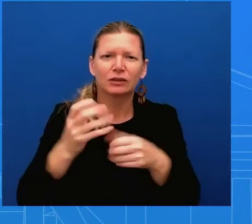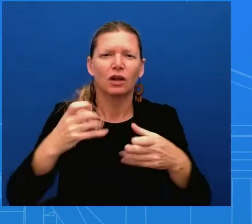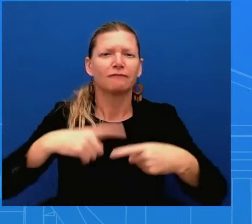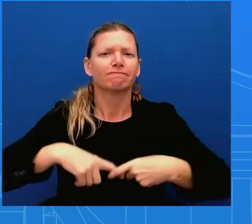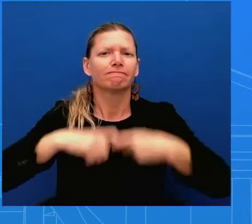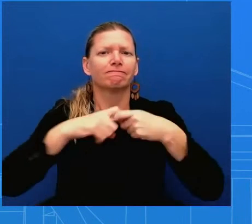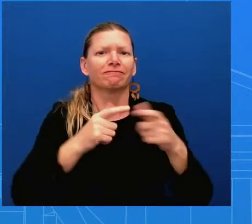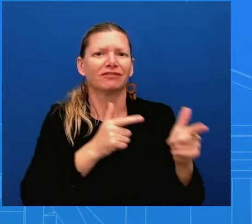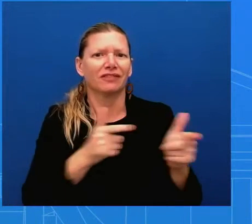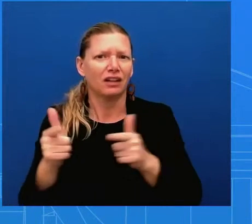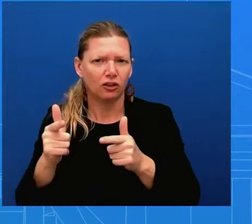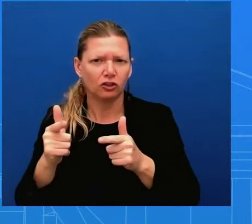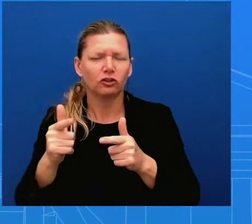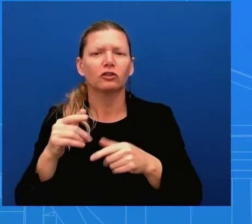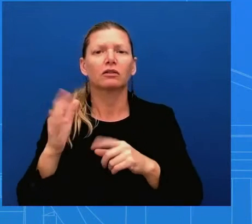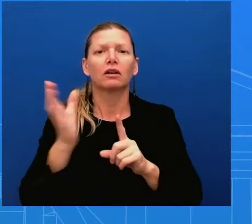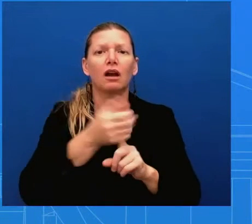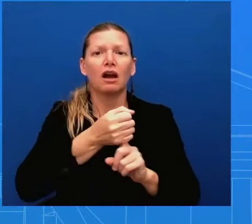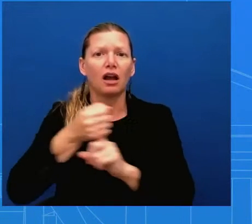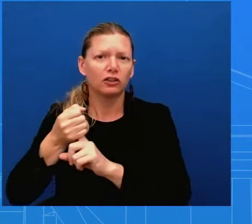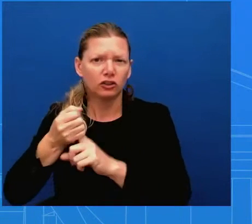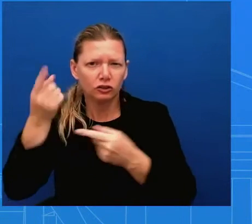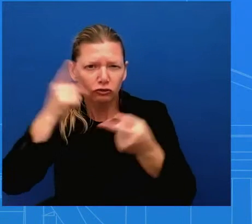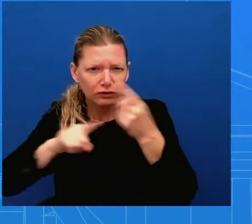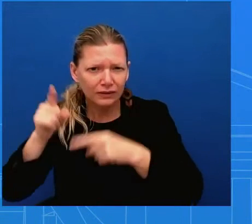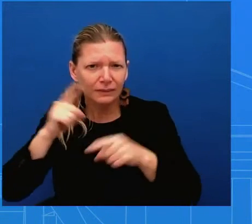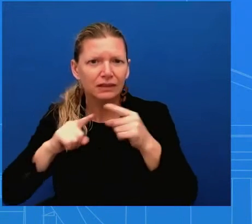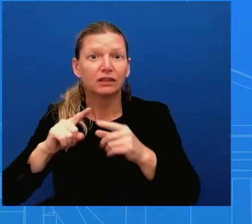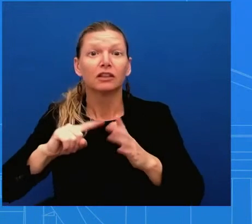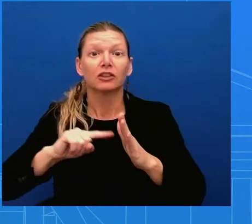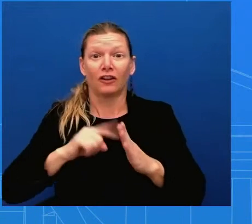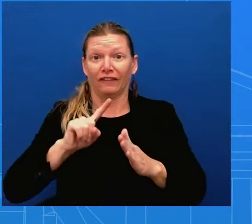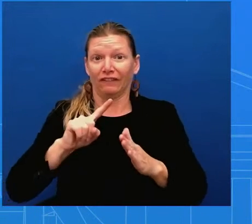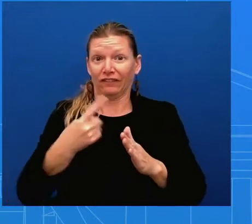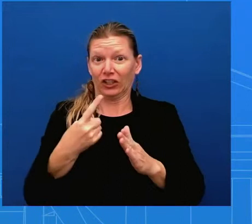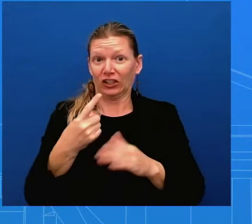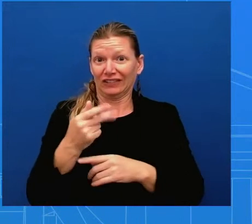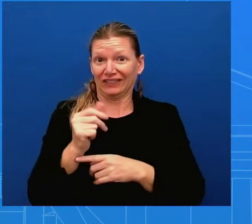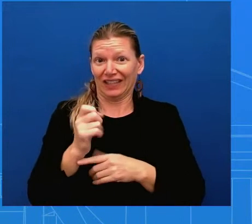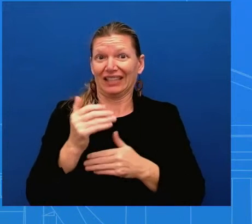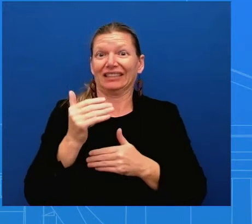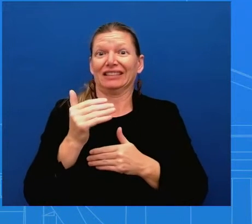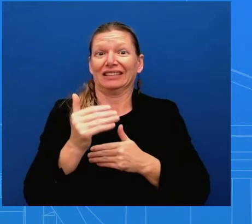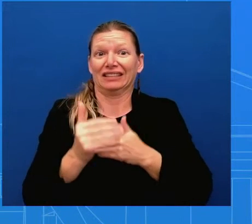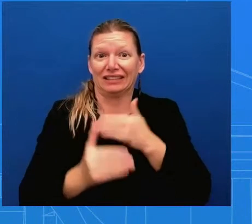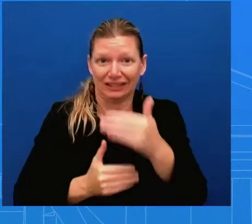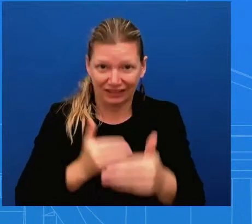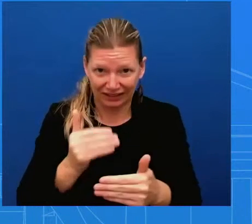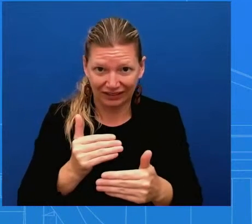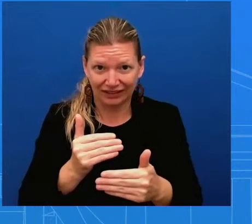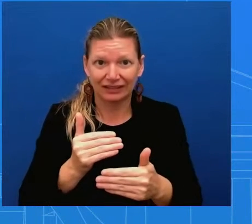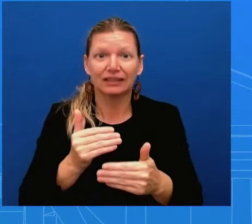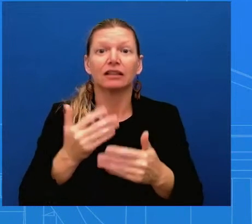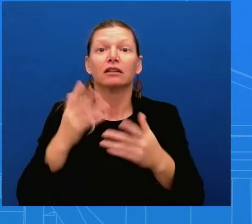As the President said this weekend, there could be a ceasefire tomorrow if Hamas simply released women,